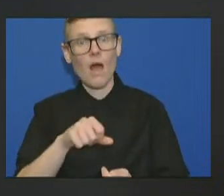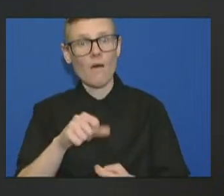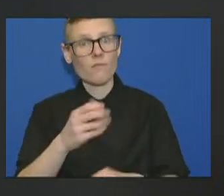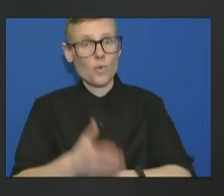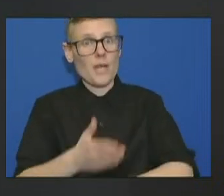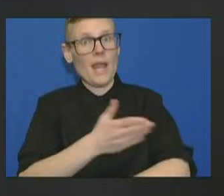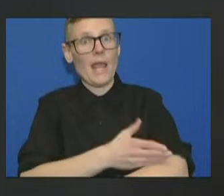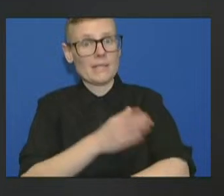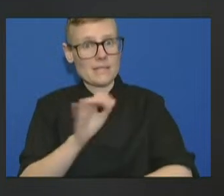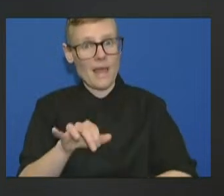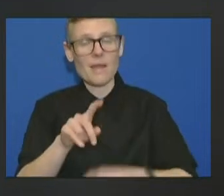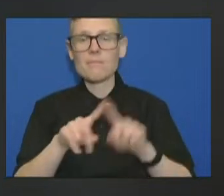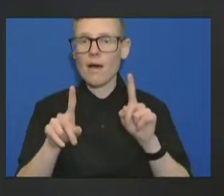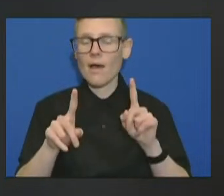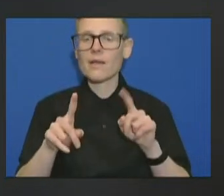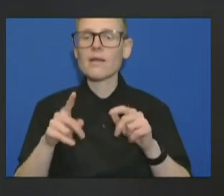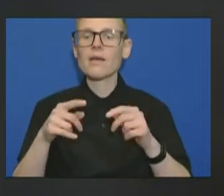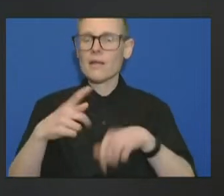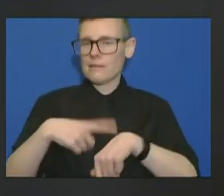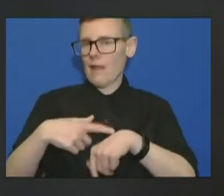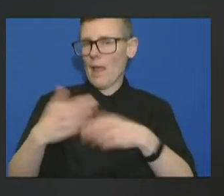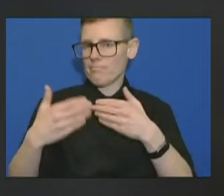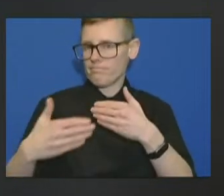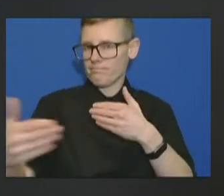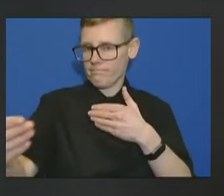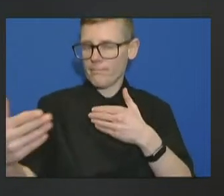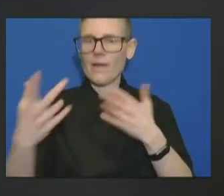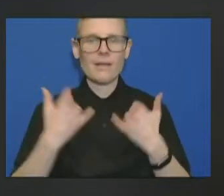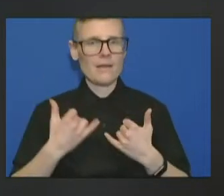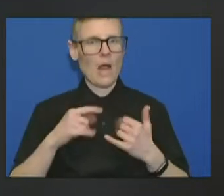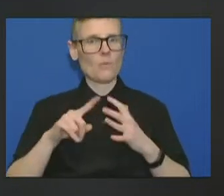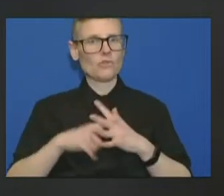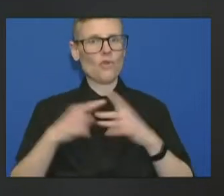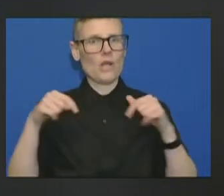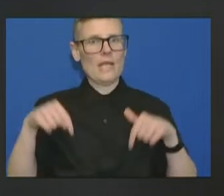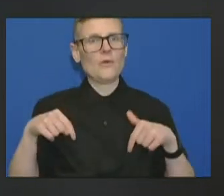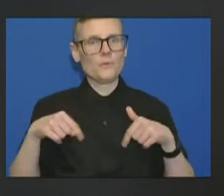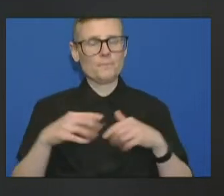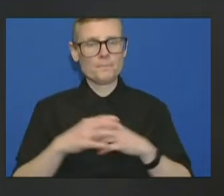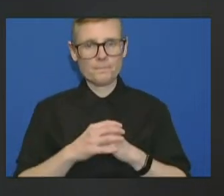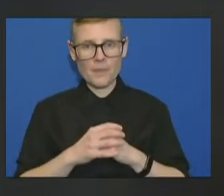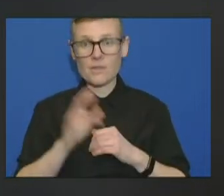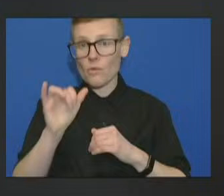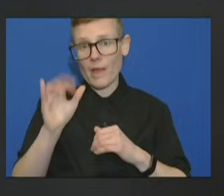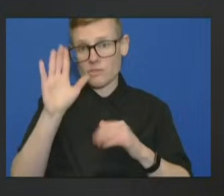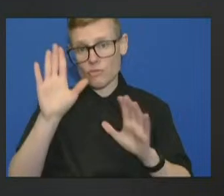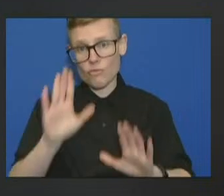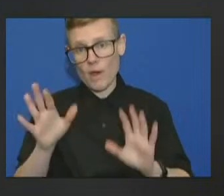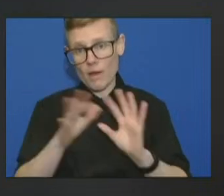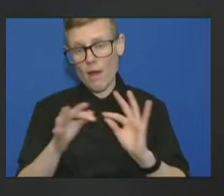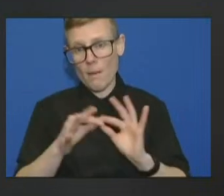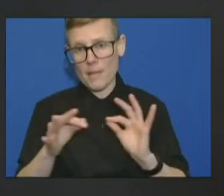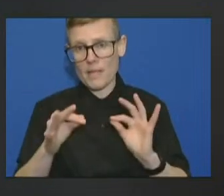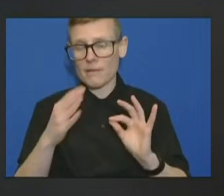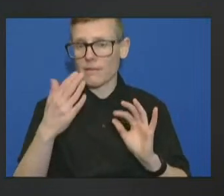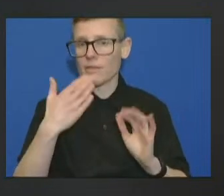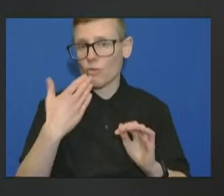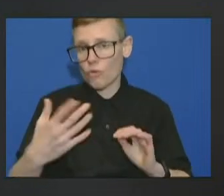that will join this team. We would actually love to enhance this over time, but this has got